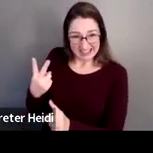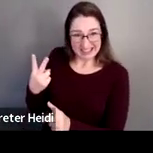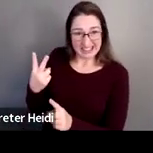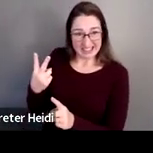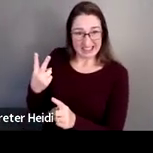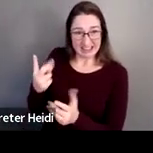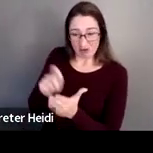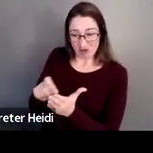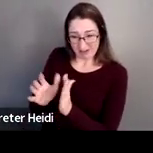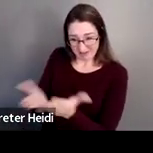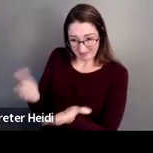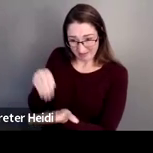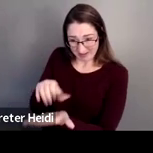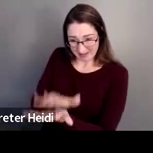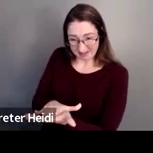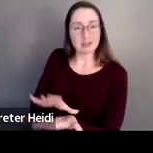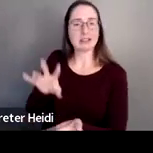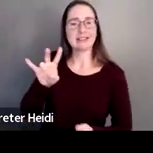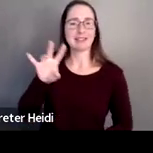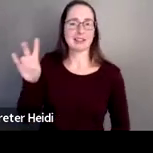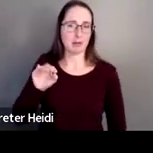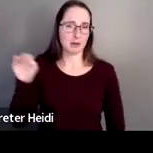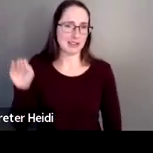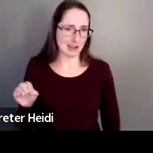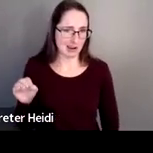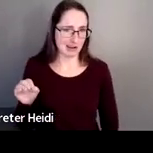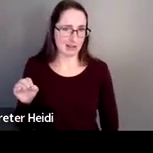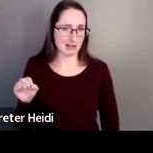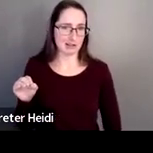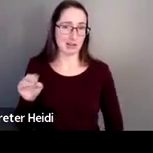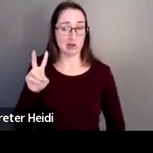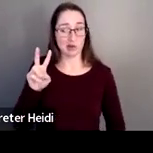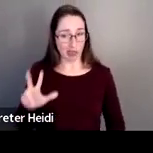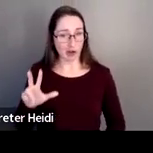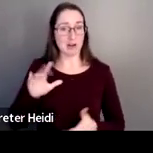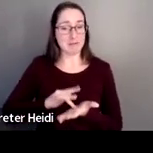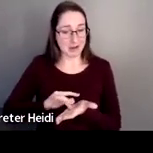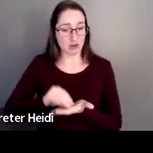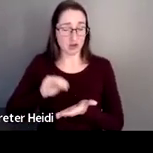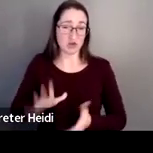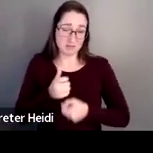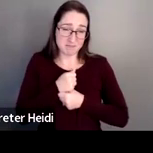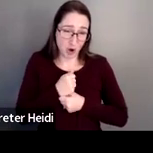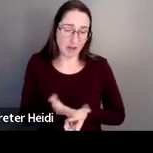burnt out. The highest rate that we've seen in the literature is up to 77%. So, two-thirds